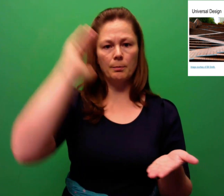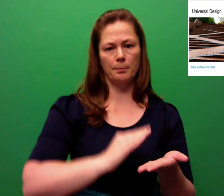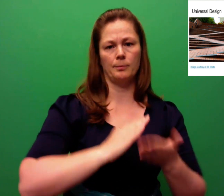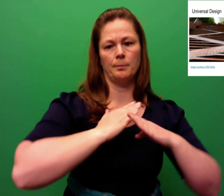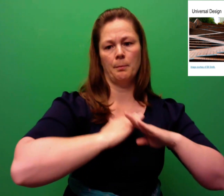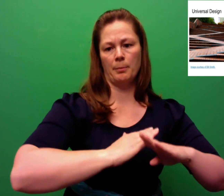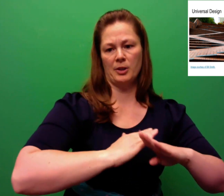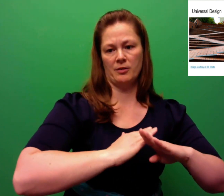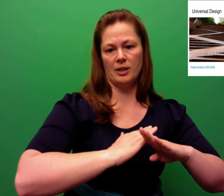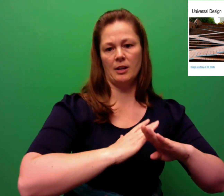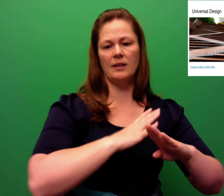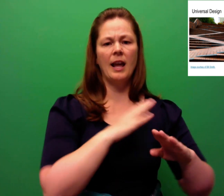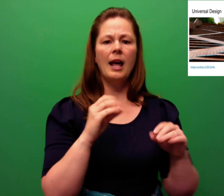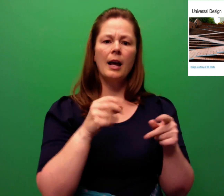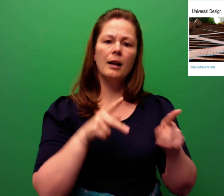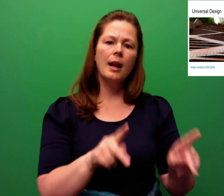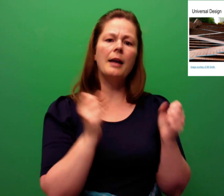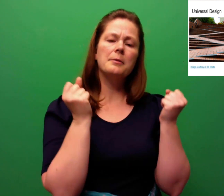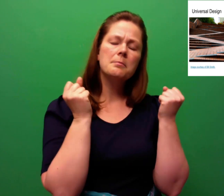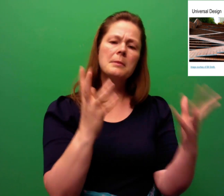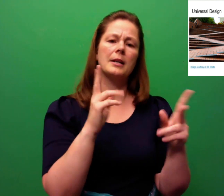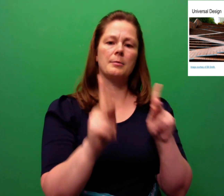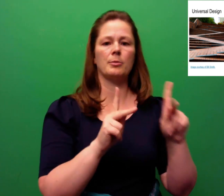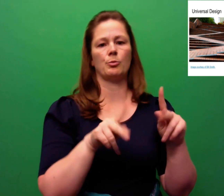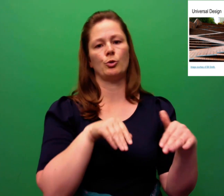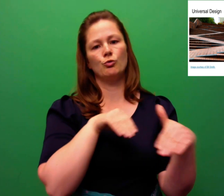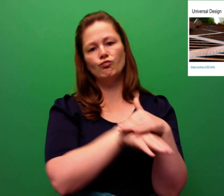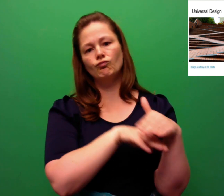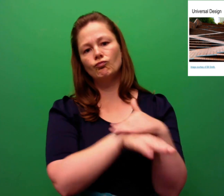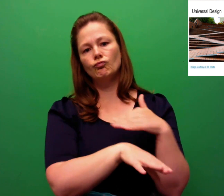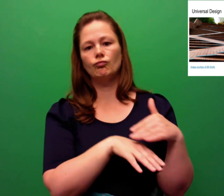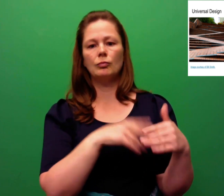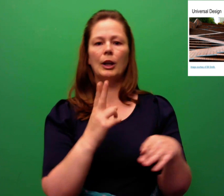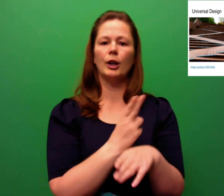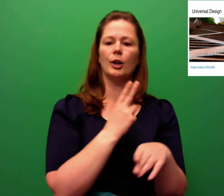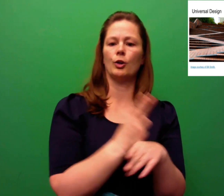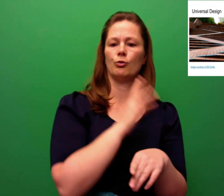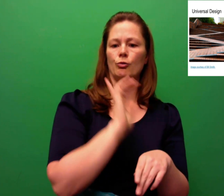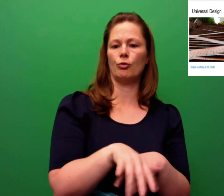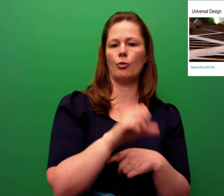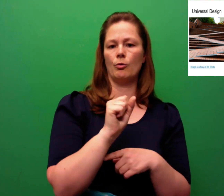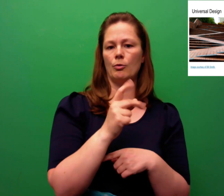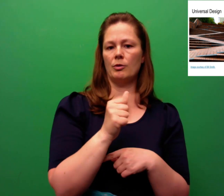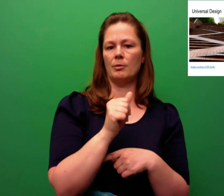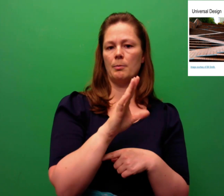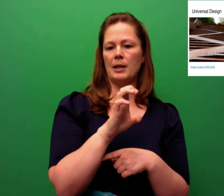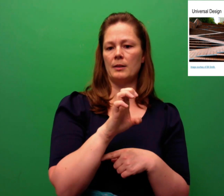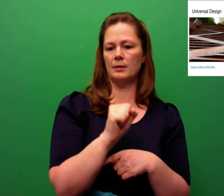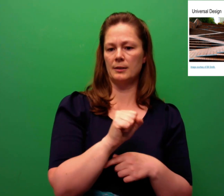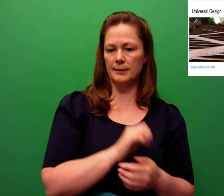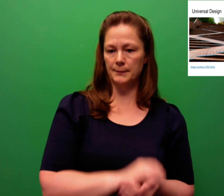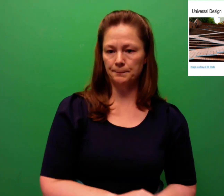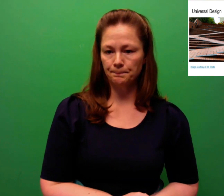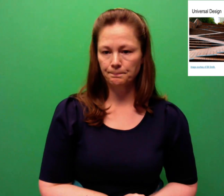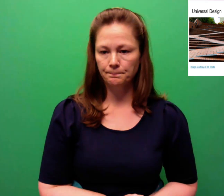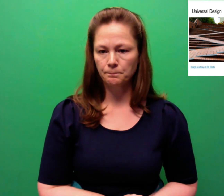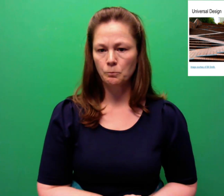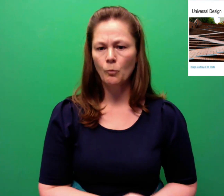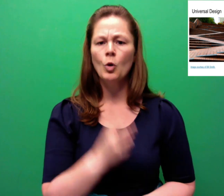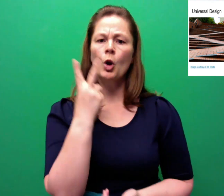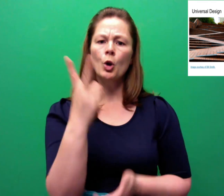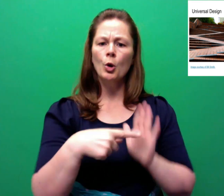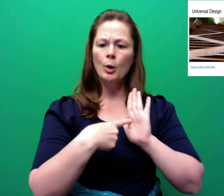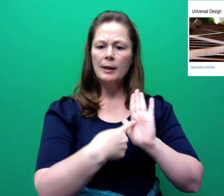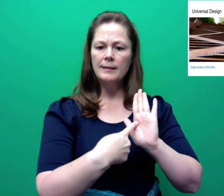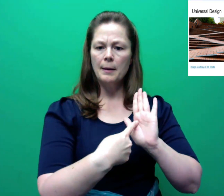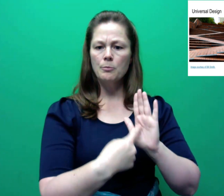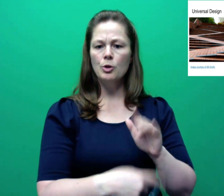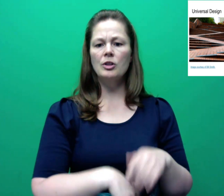way that reduces barriers and allows use by the widest range of individuals.